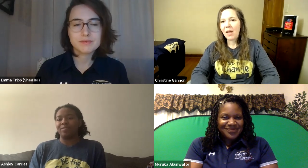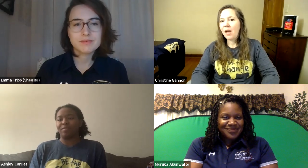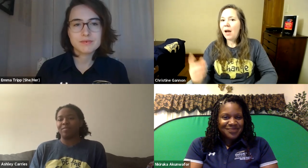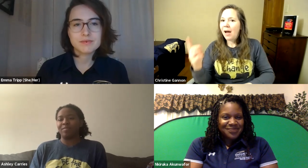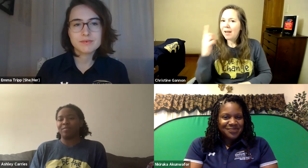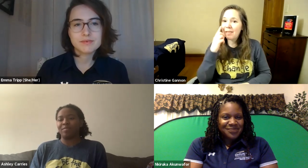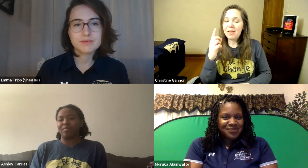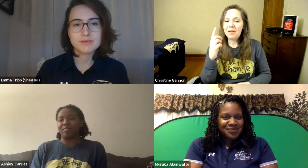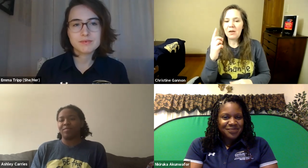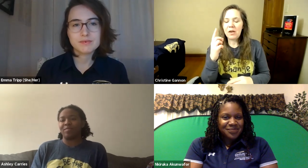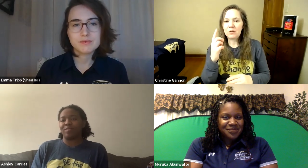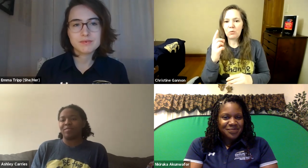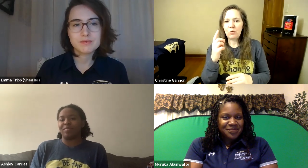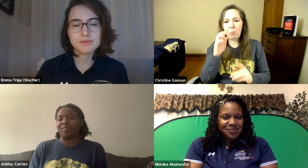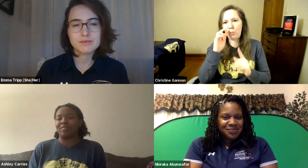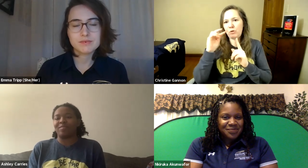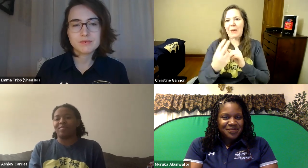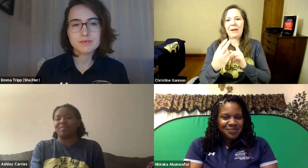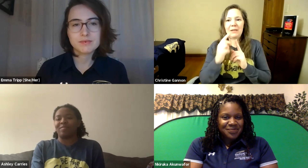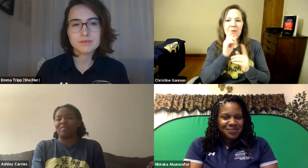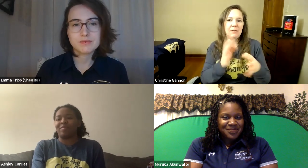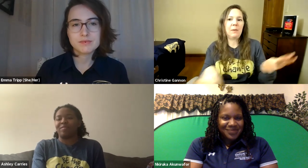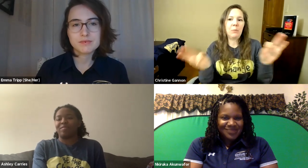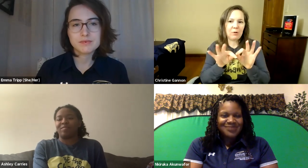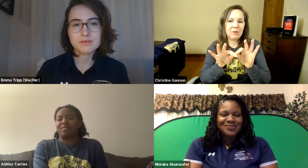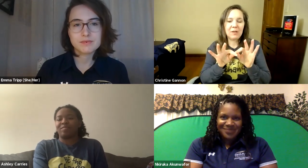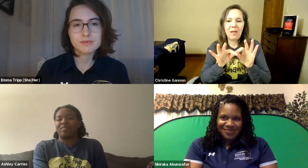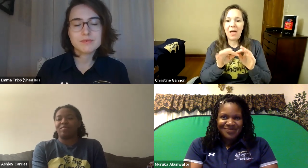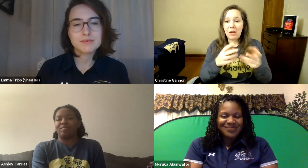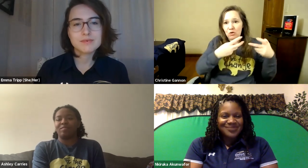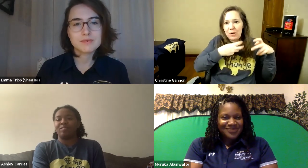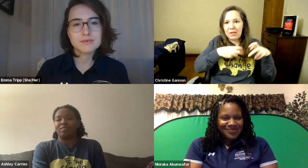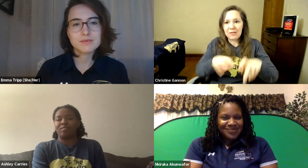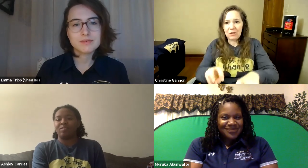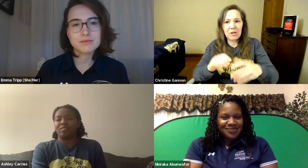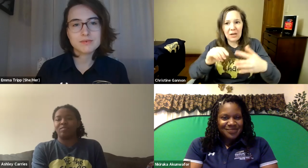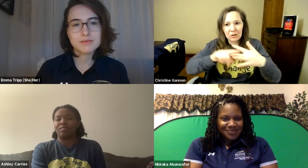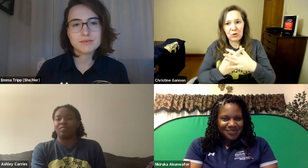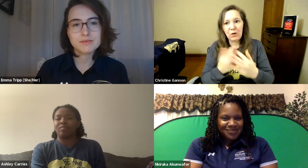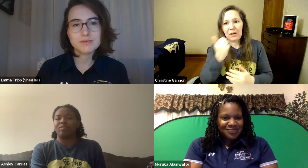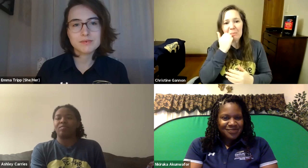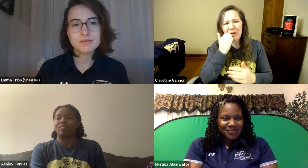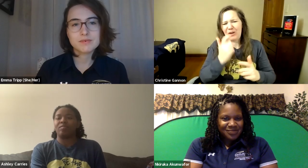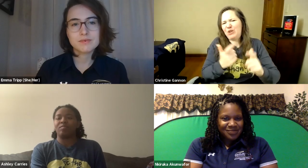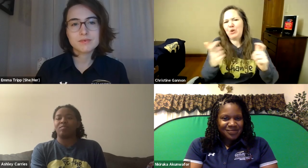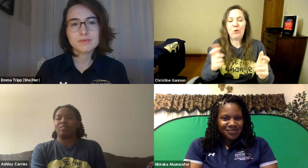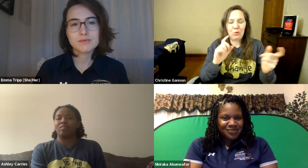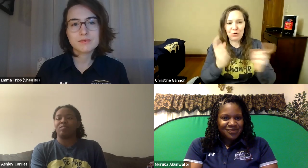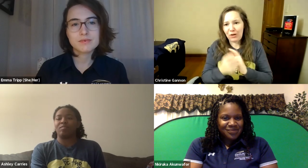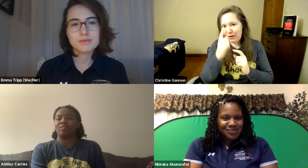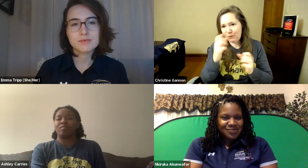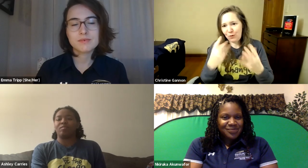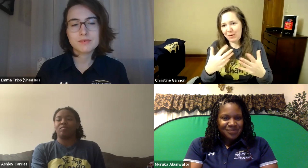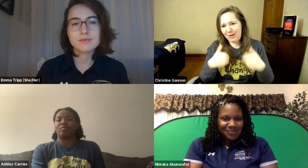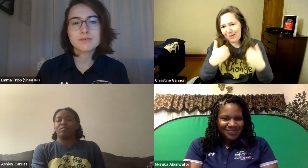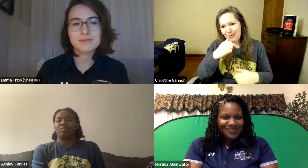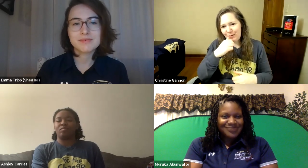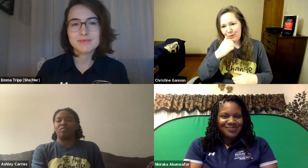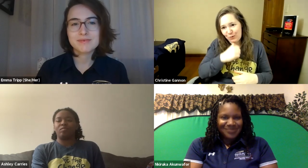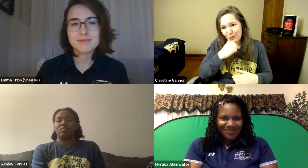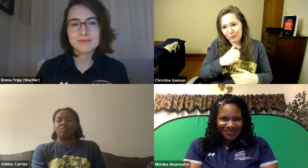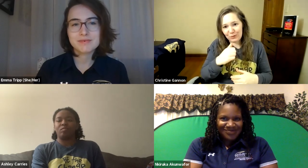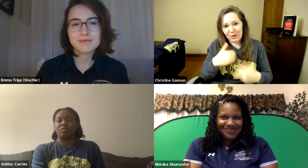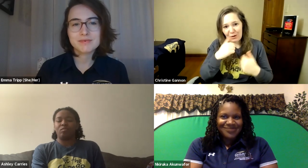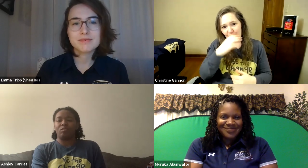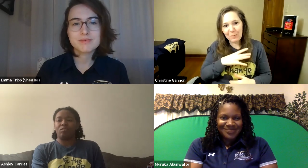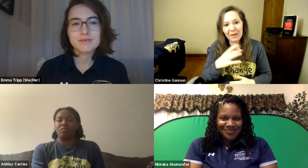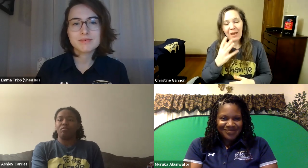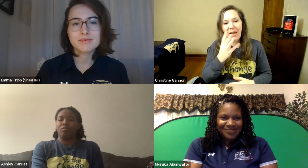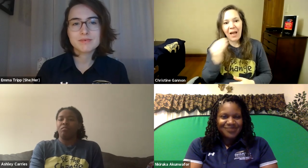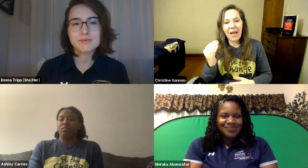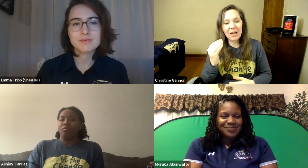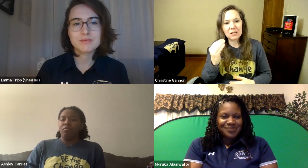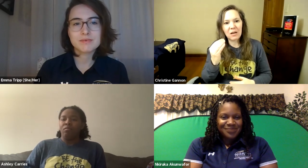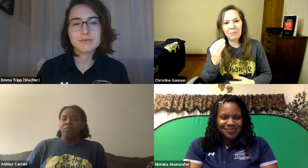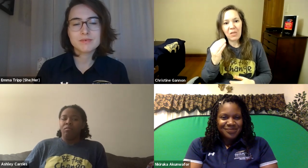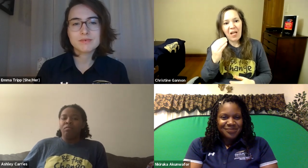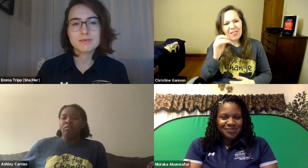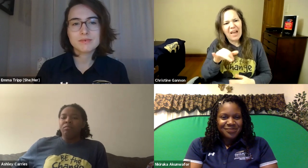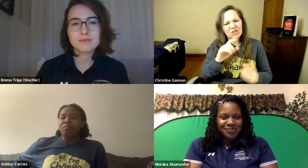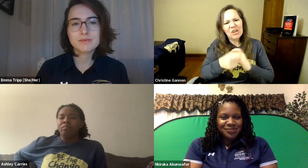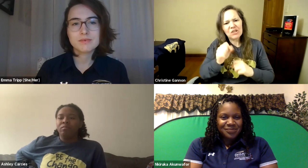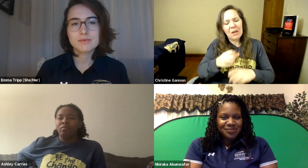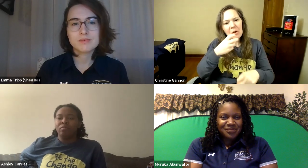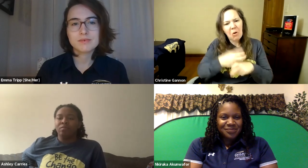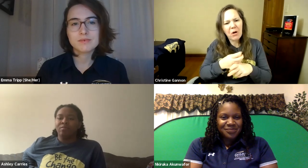> I think perspective is important. The transition to starting your period is a huge change for many young girls and that change can be hard